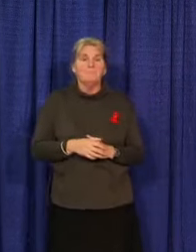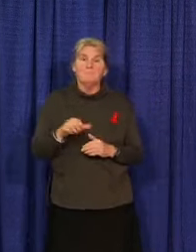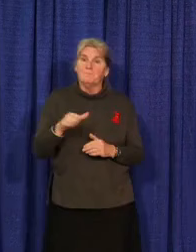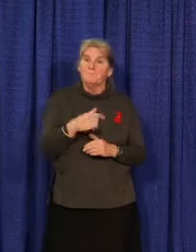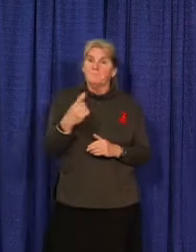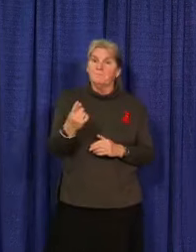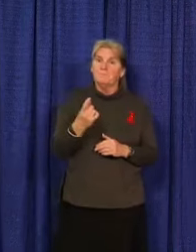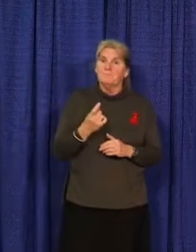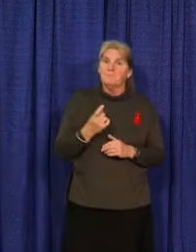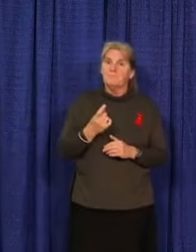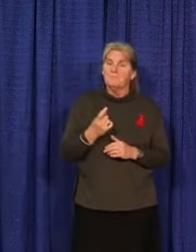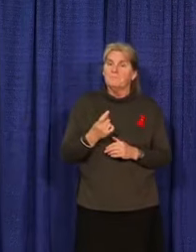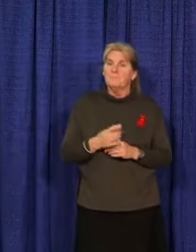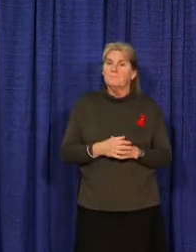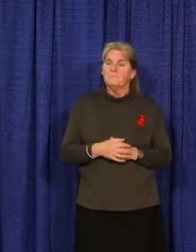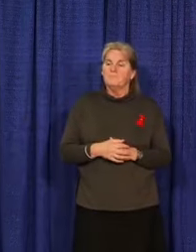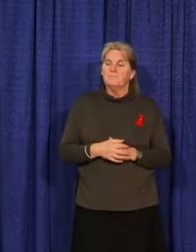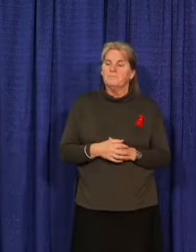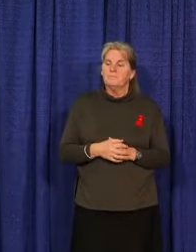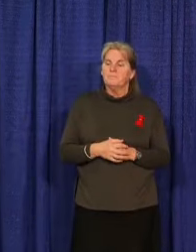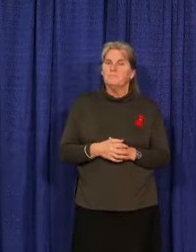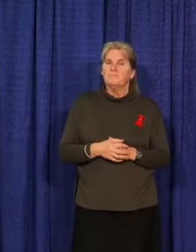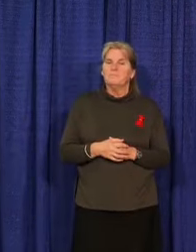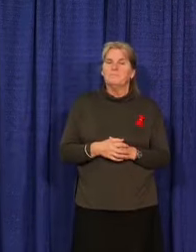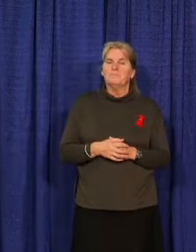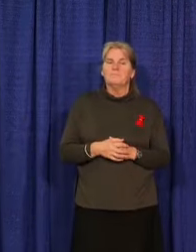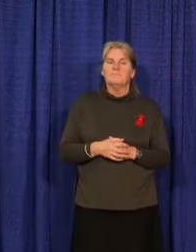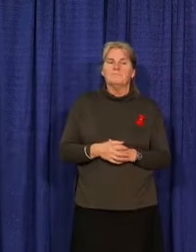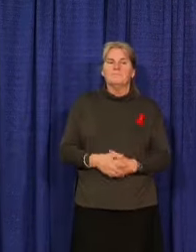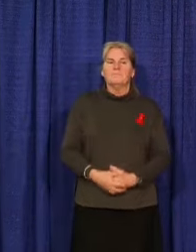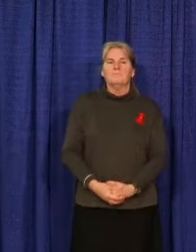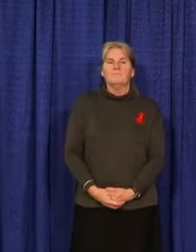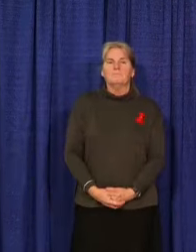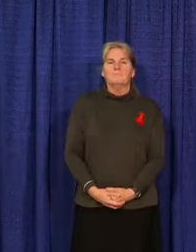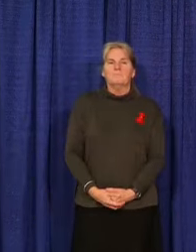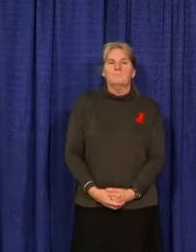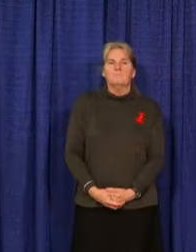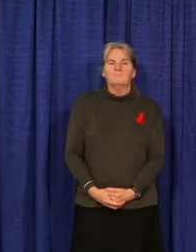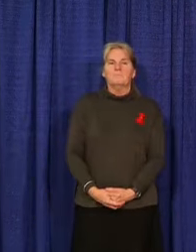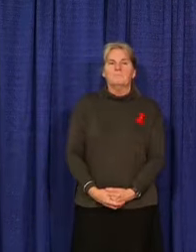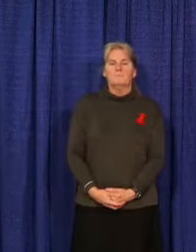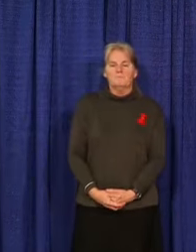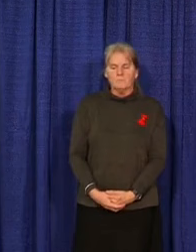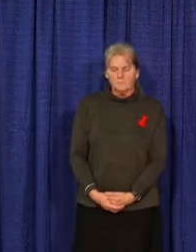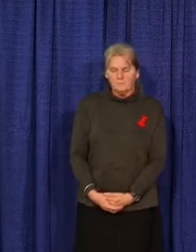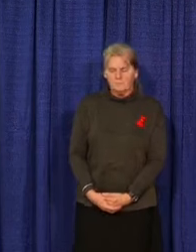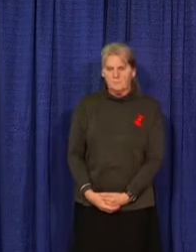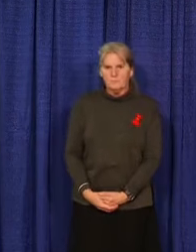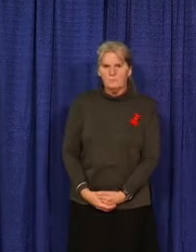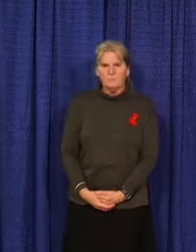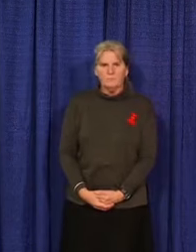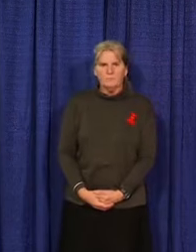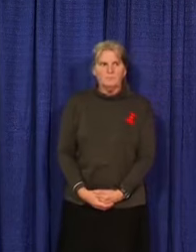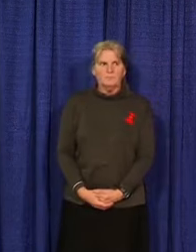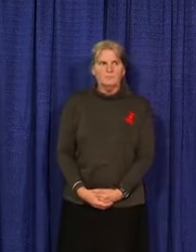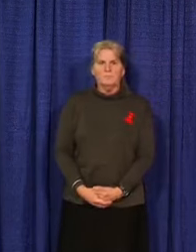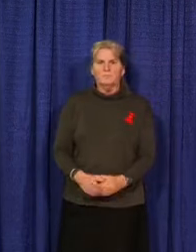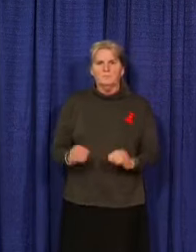[ Speaking French ] Reporter: